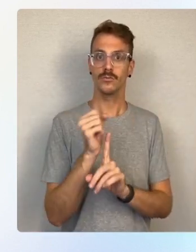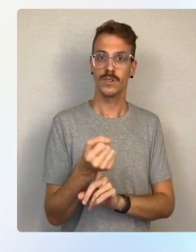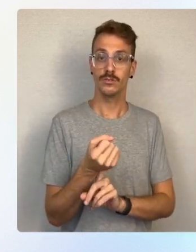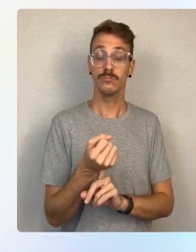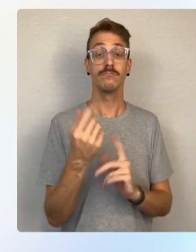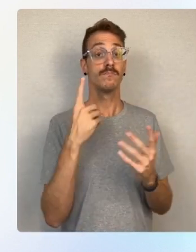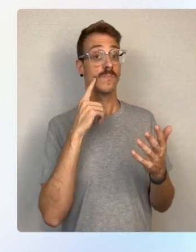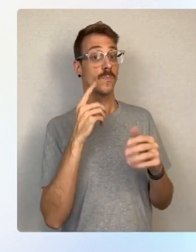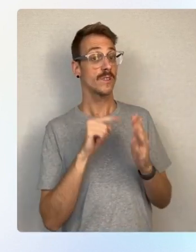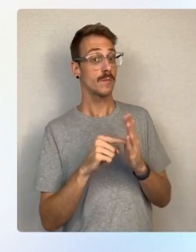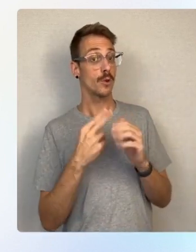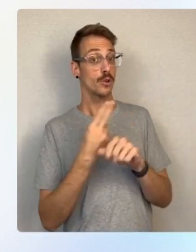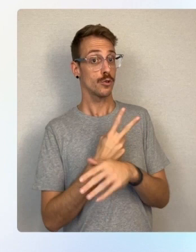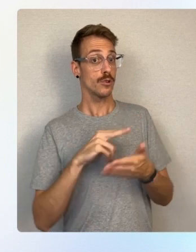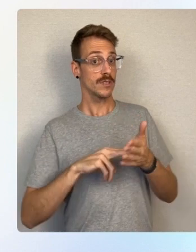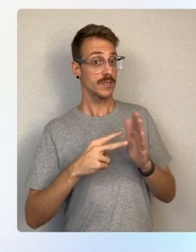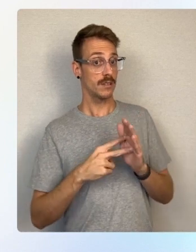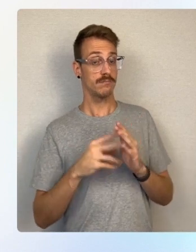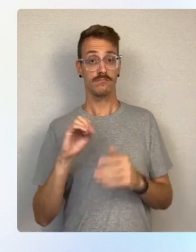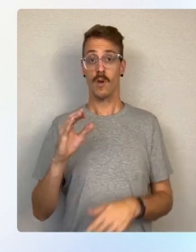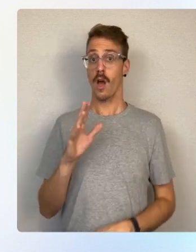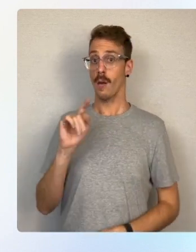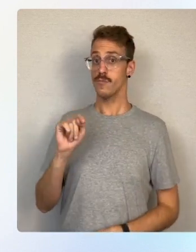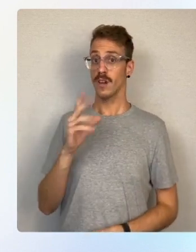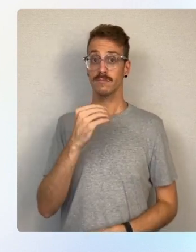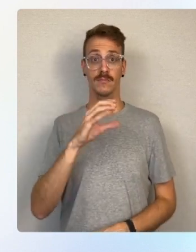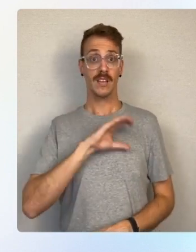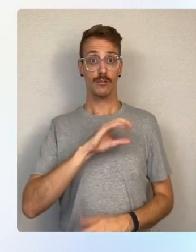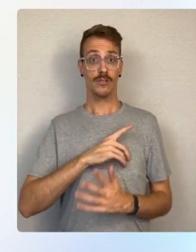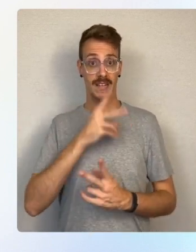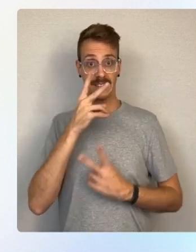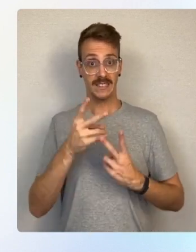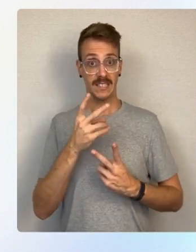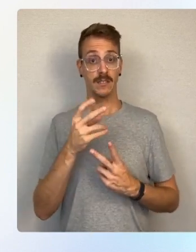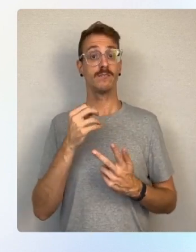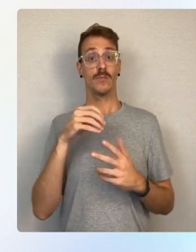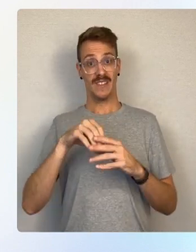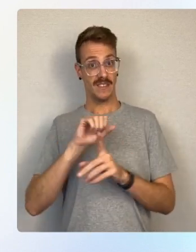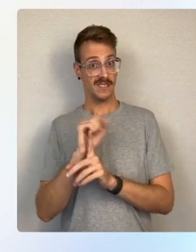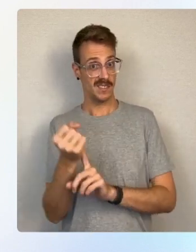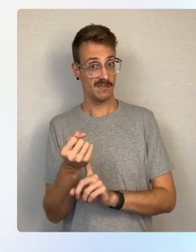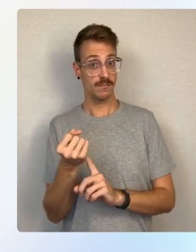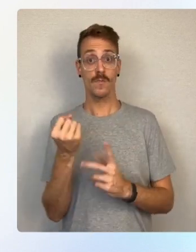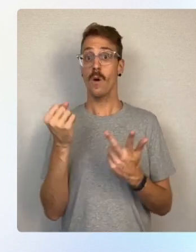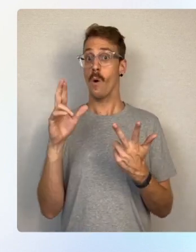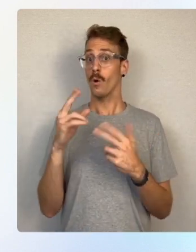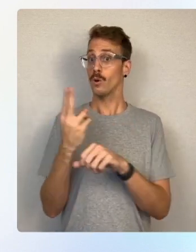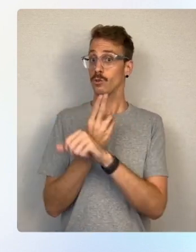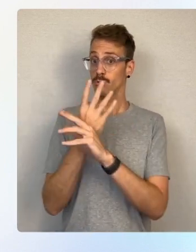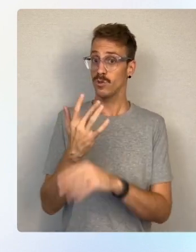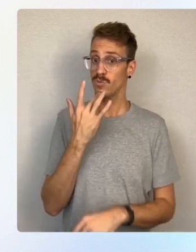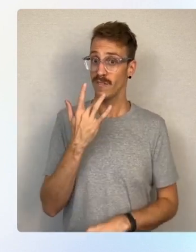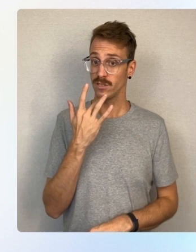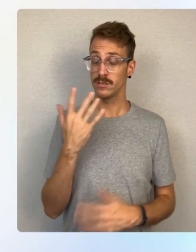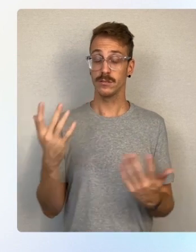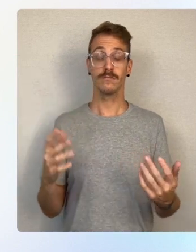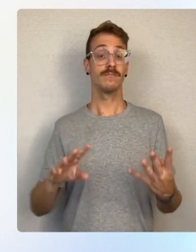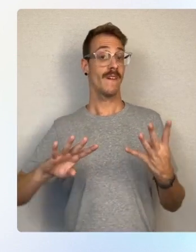such as the user intent, what objects and characters are in the scene, or even a user preference.